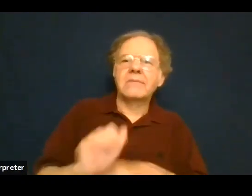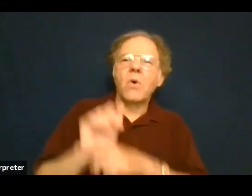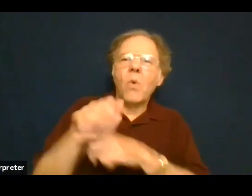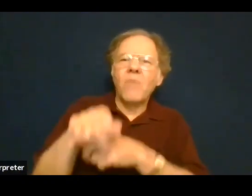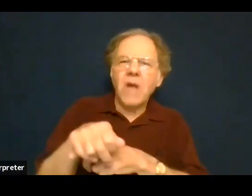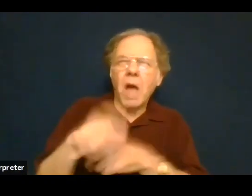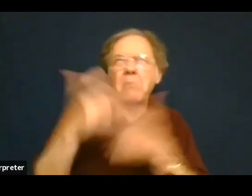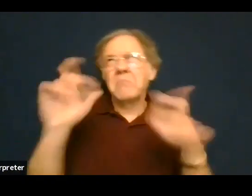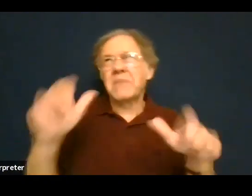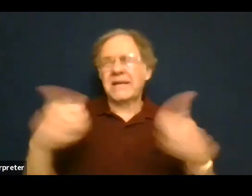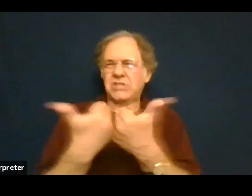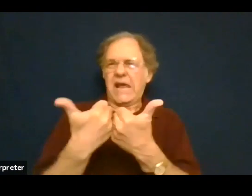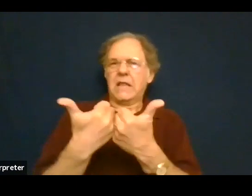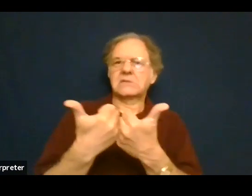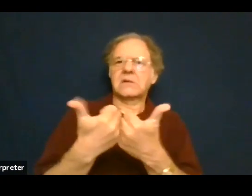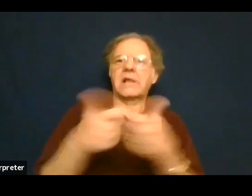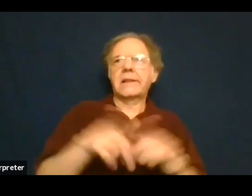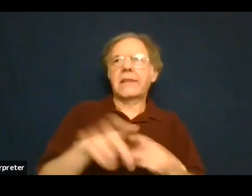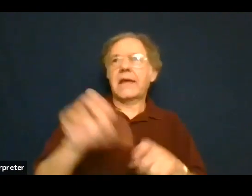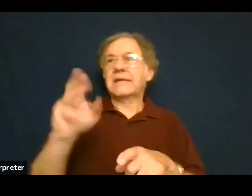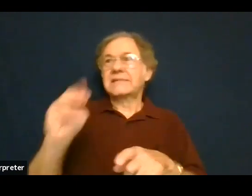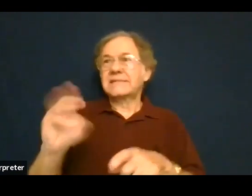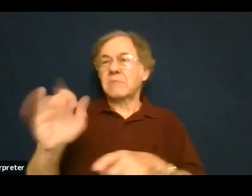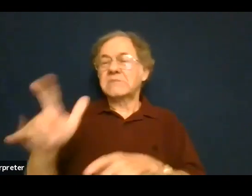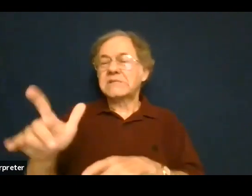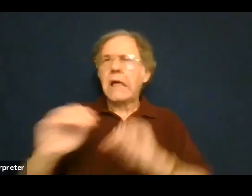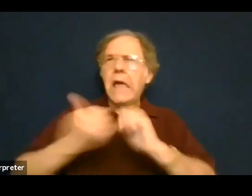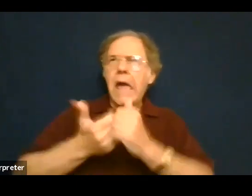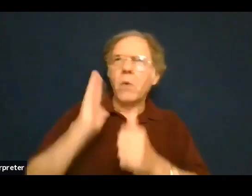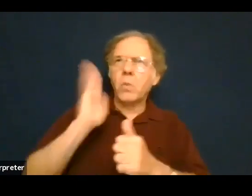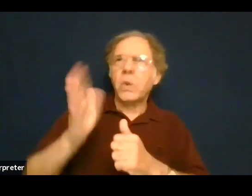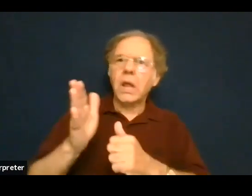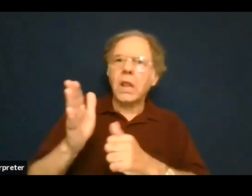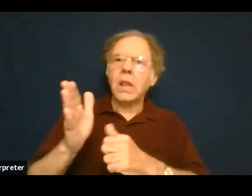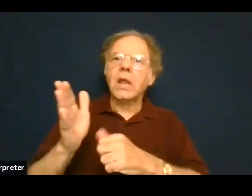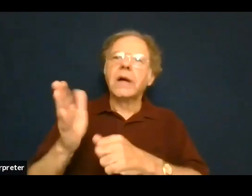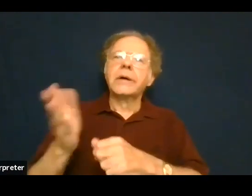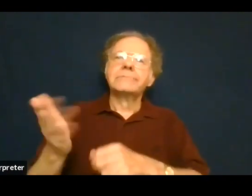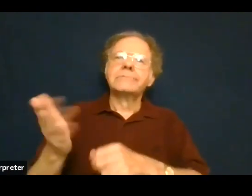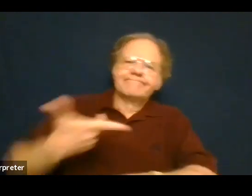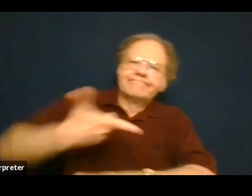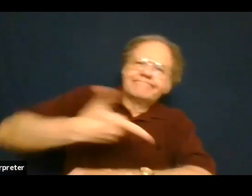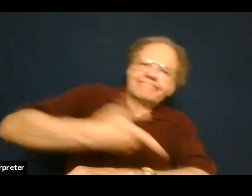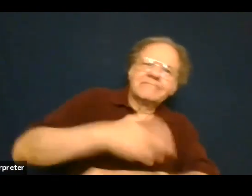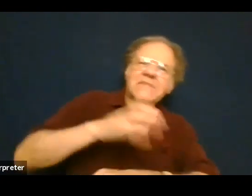Like, with stem cell therapy, how are you going to deliver the cells? How are you going to inject it into the cochlea?